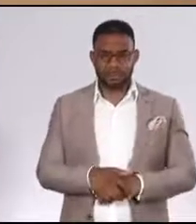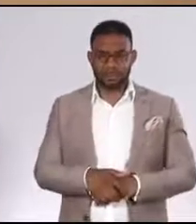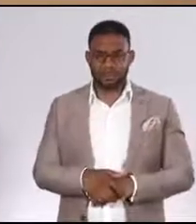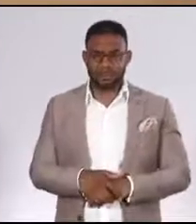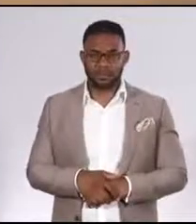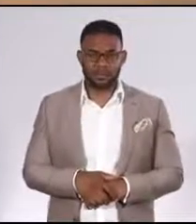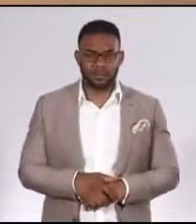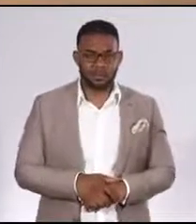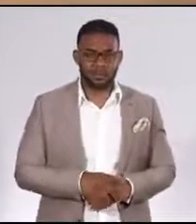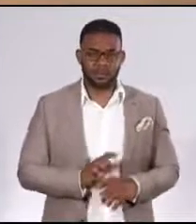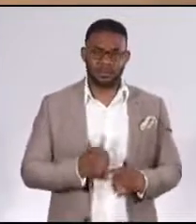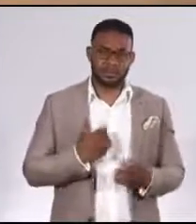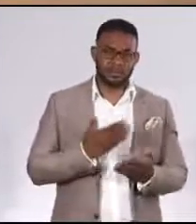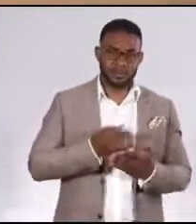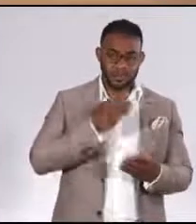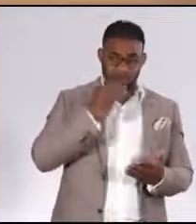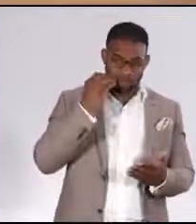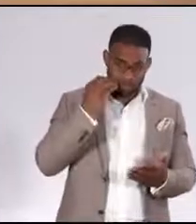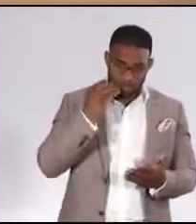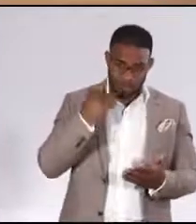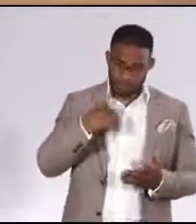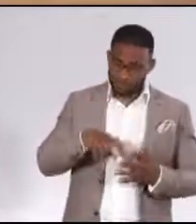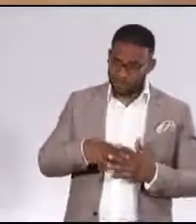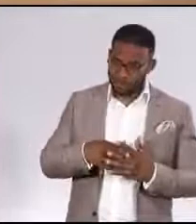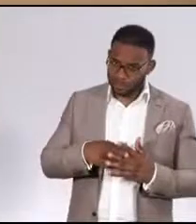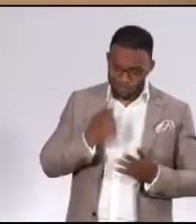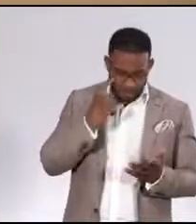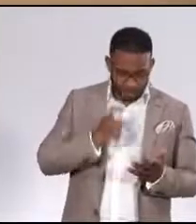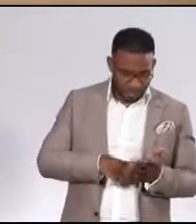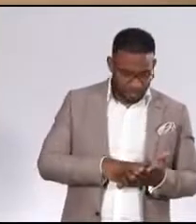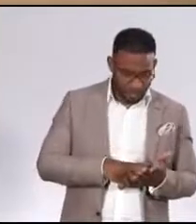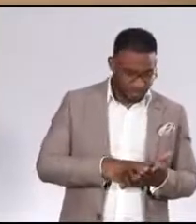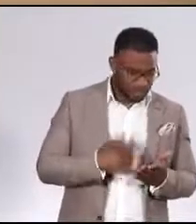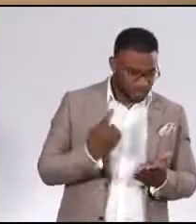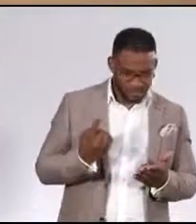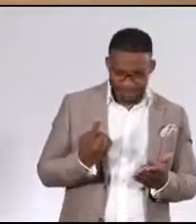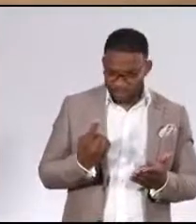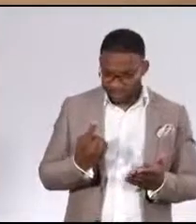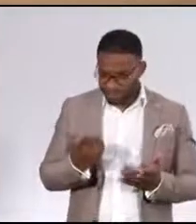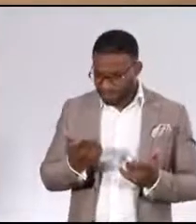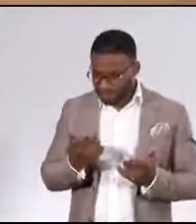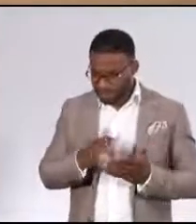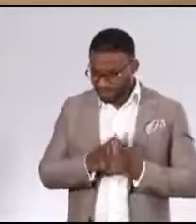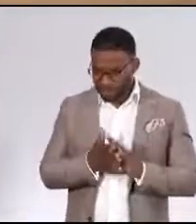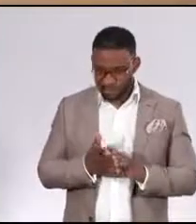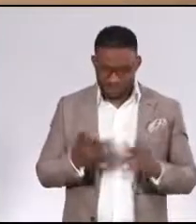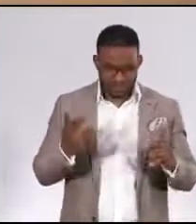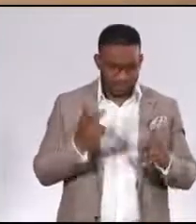when I got home, I started to notice something that would quickly become the worst part of my injury.